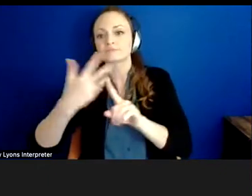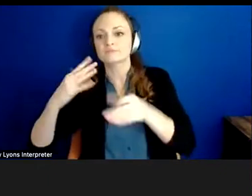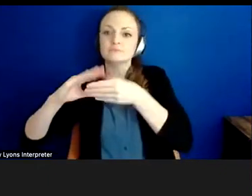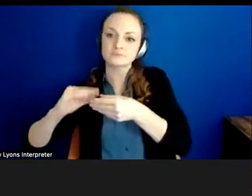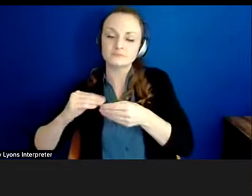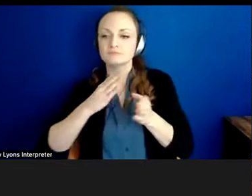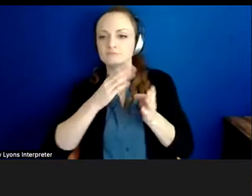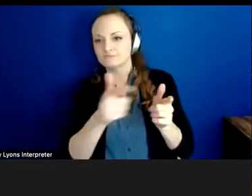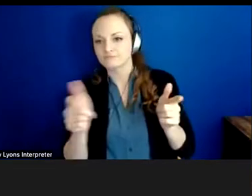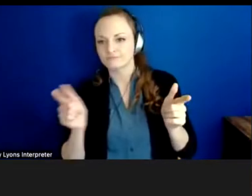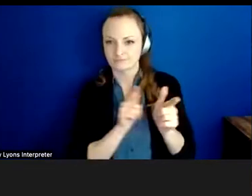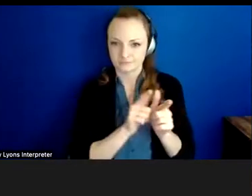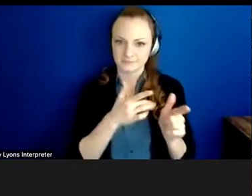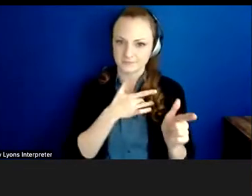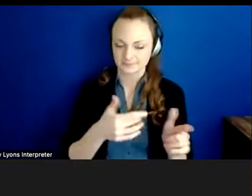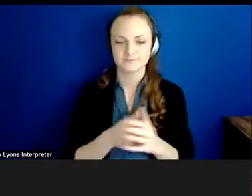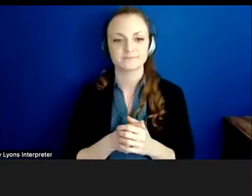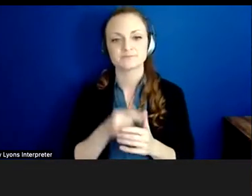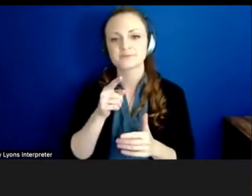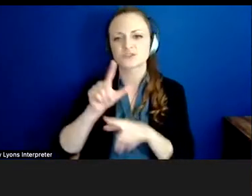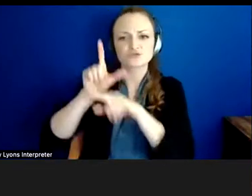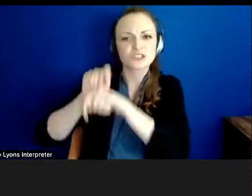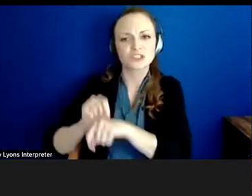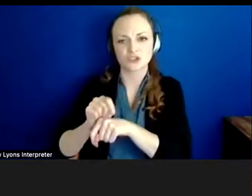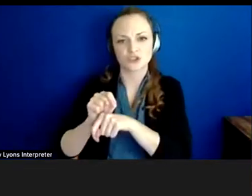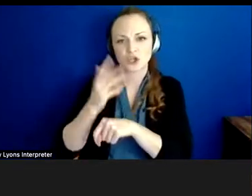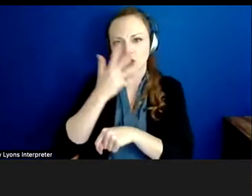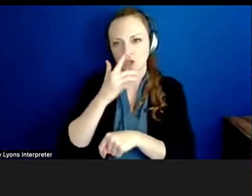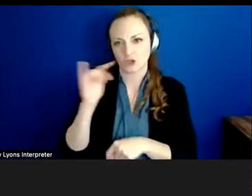cedar 19:14:34 plate. I want to show you the seder